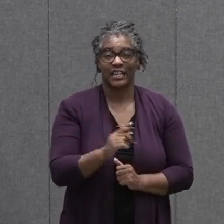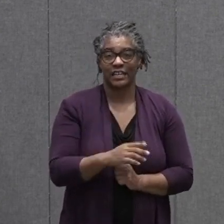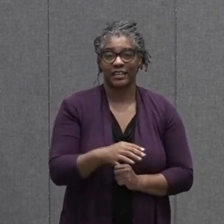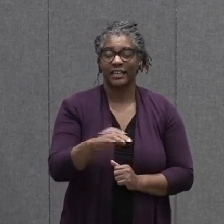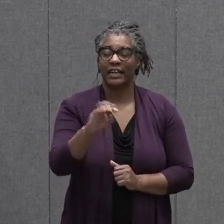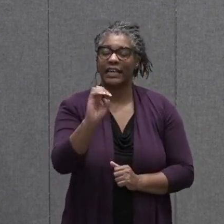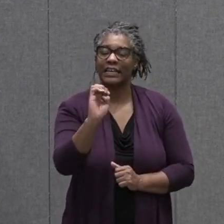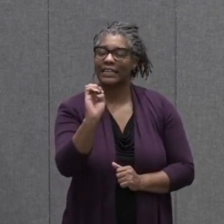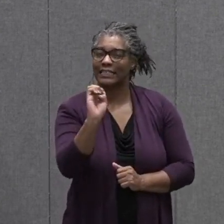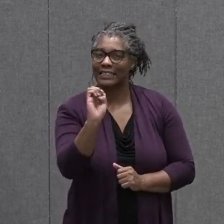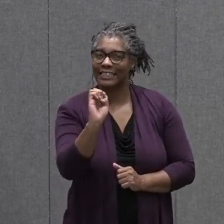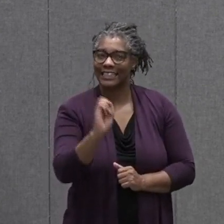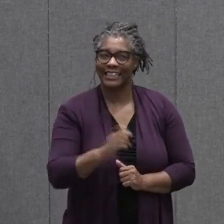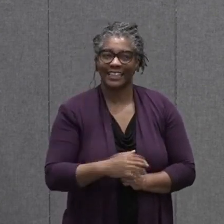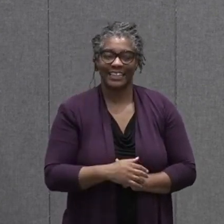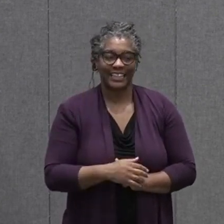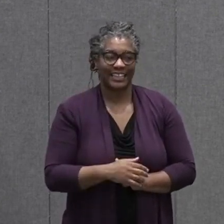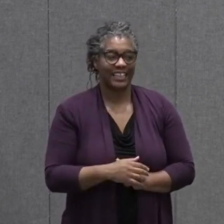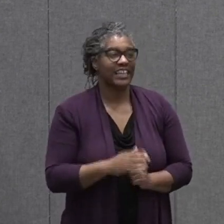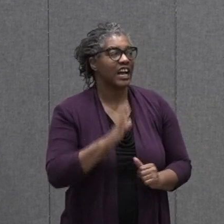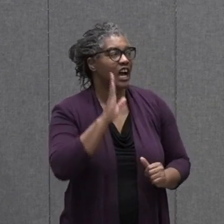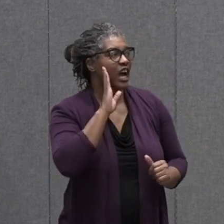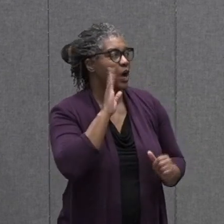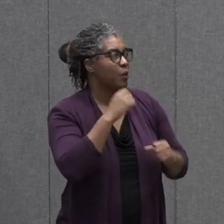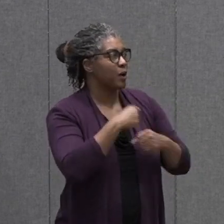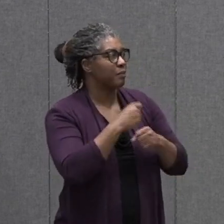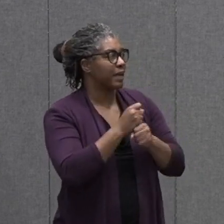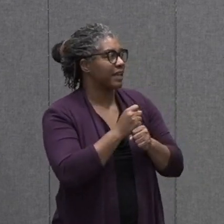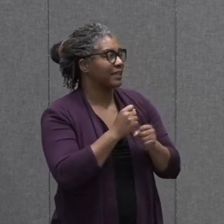I'm gonna build the word first and then write it down.